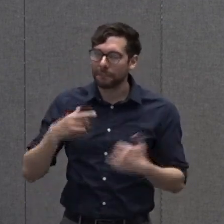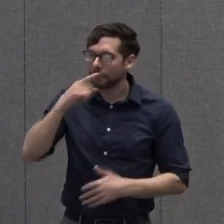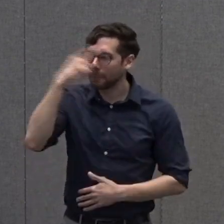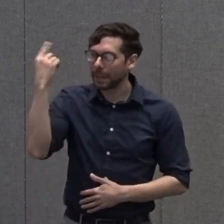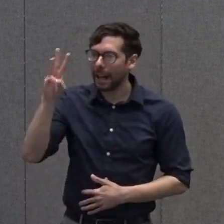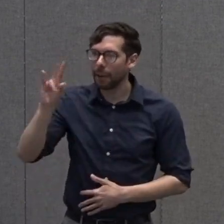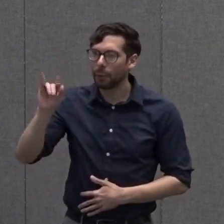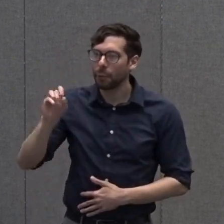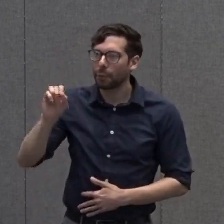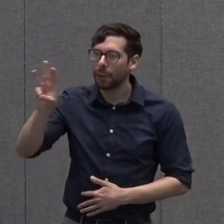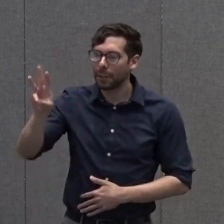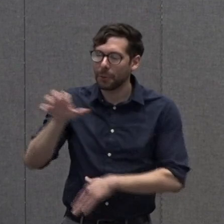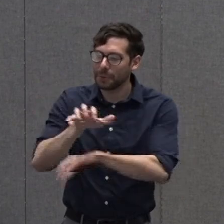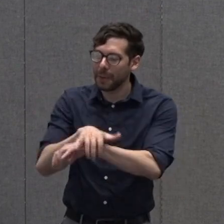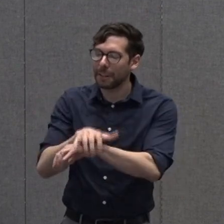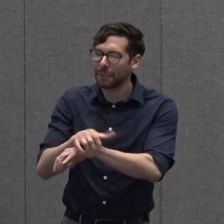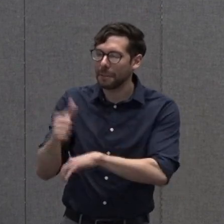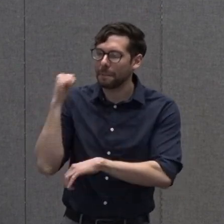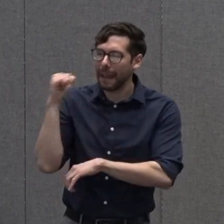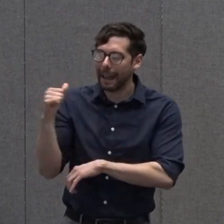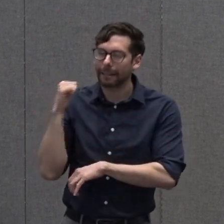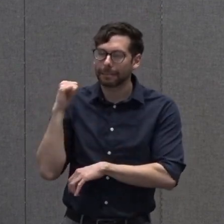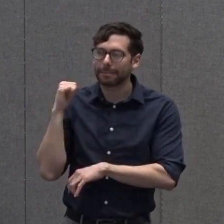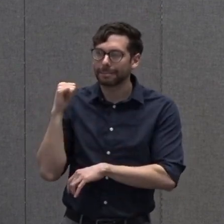The black widow spider is a venomous animal,